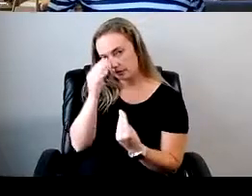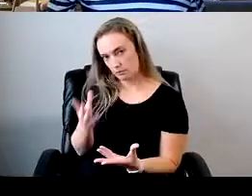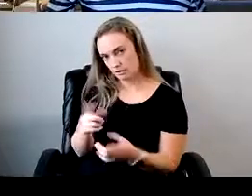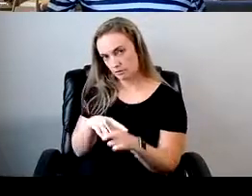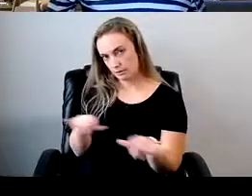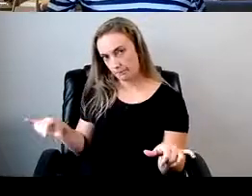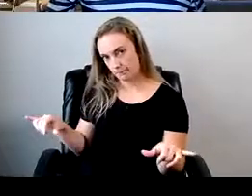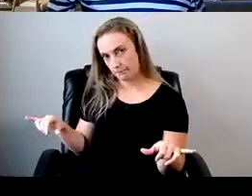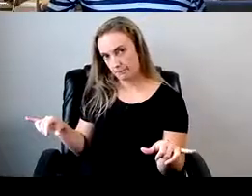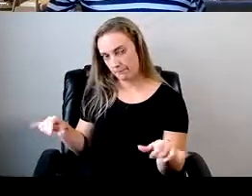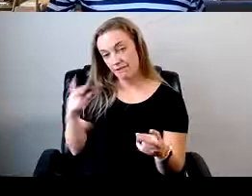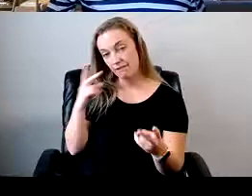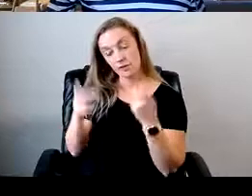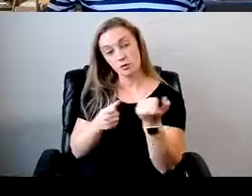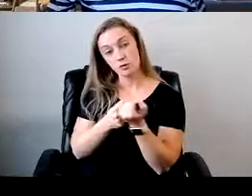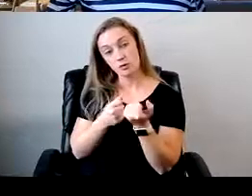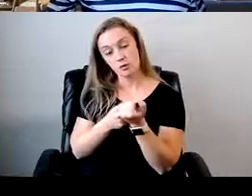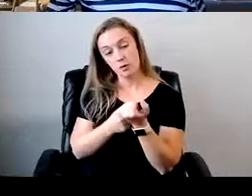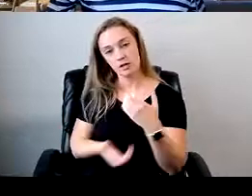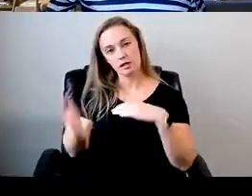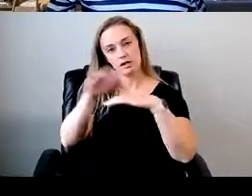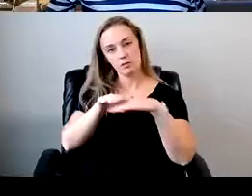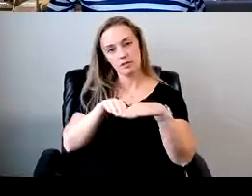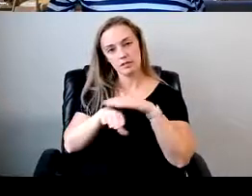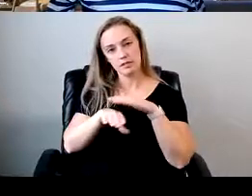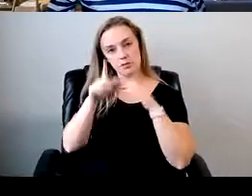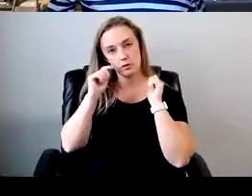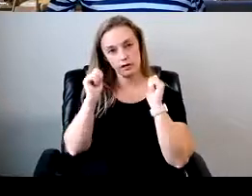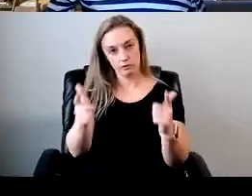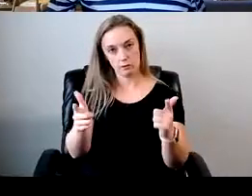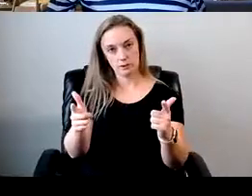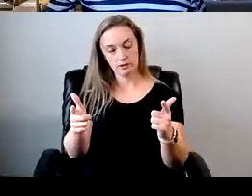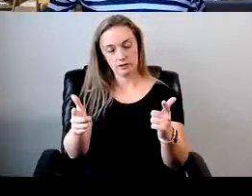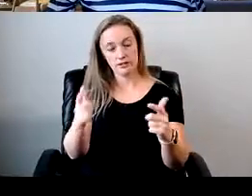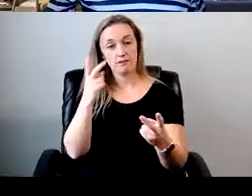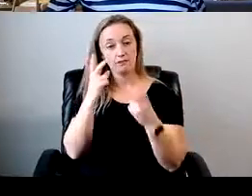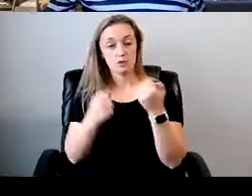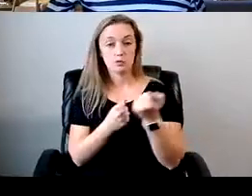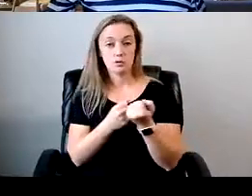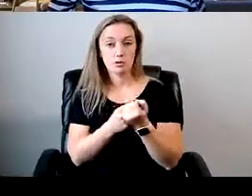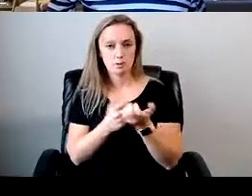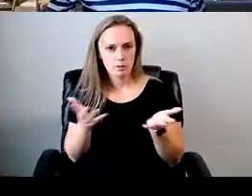Visual supports increase accessibility to everyone. Visual supports prompt individuals to help